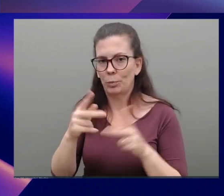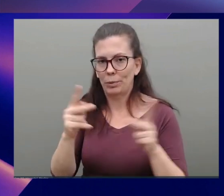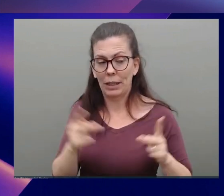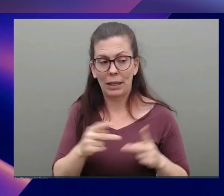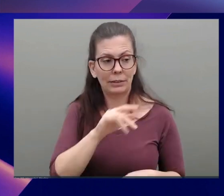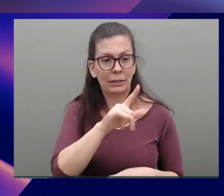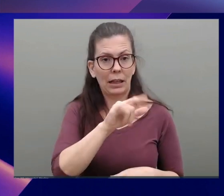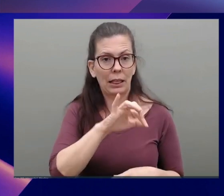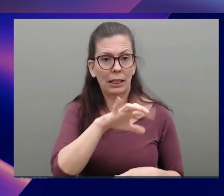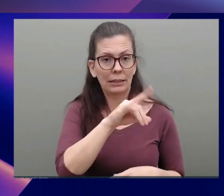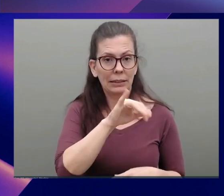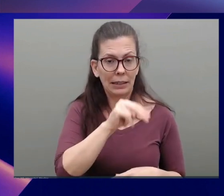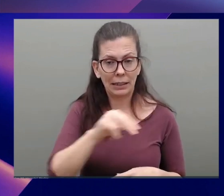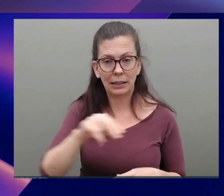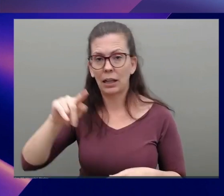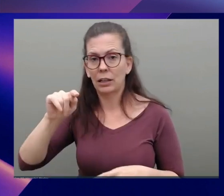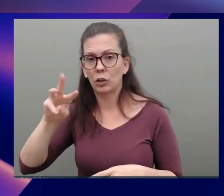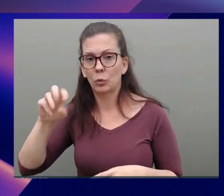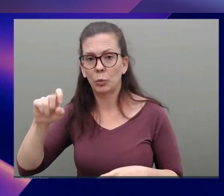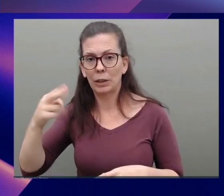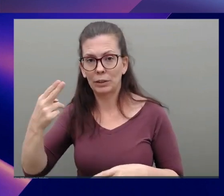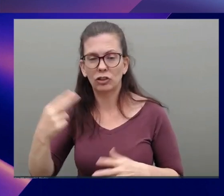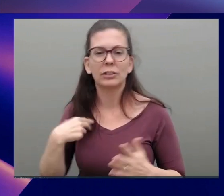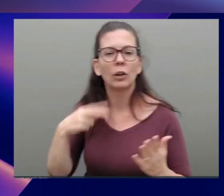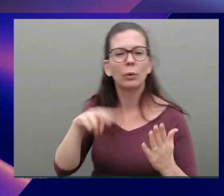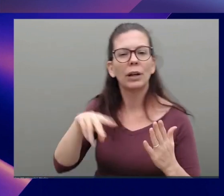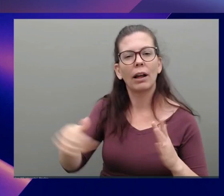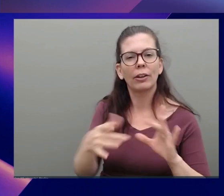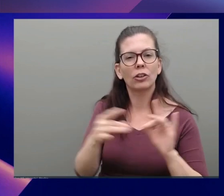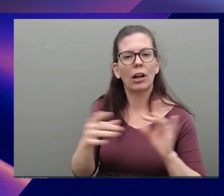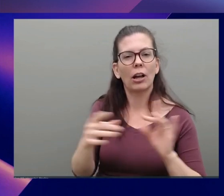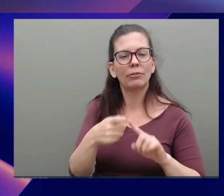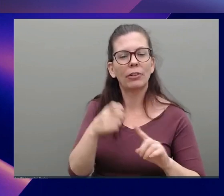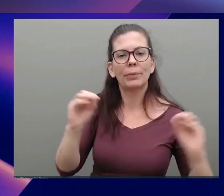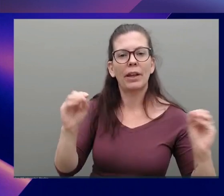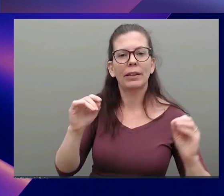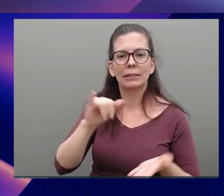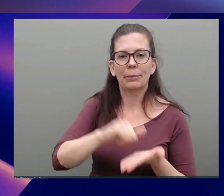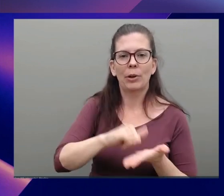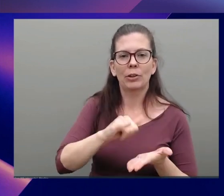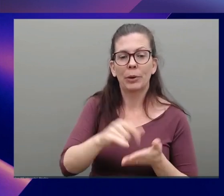another comment from Nothing is Impossible. He says, or they say, this is great resource,